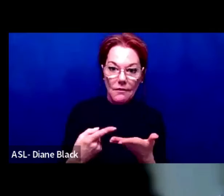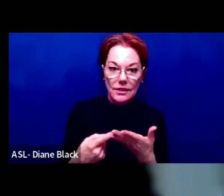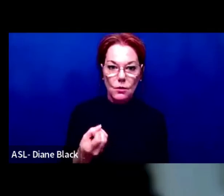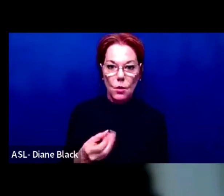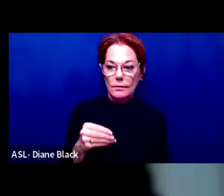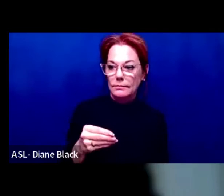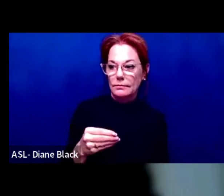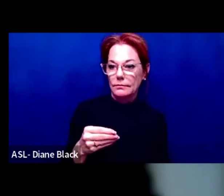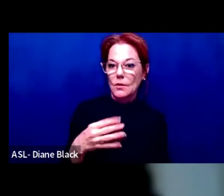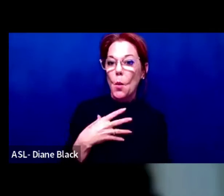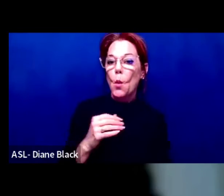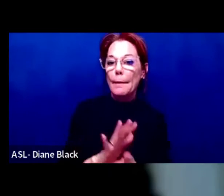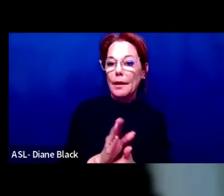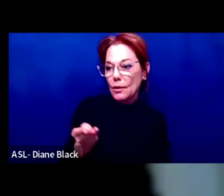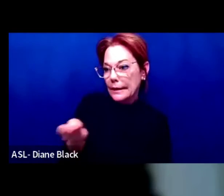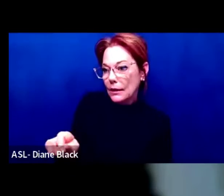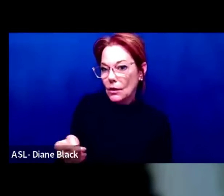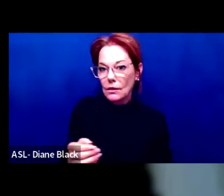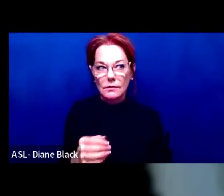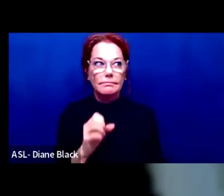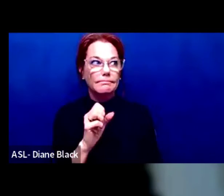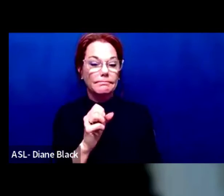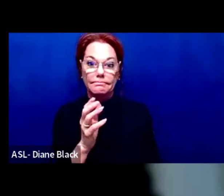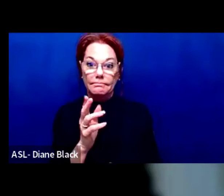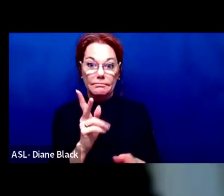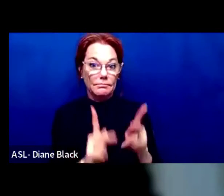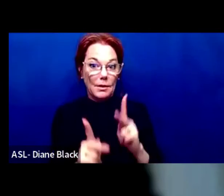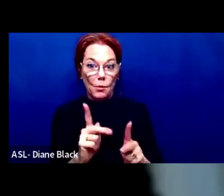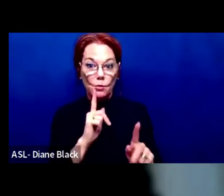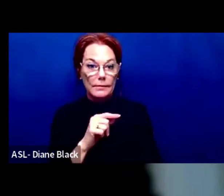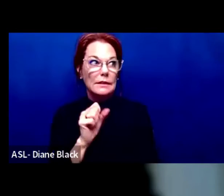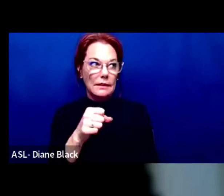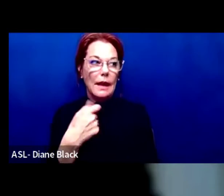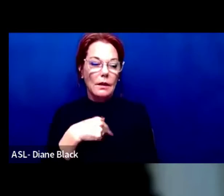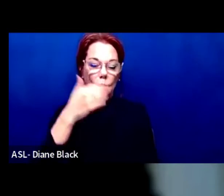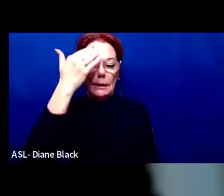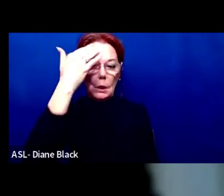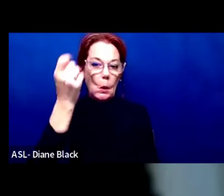know, and people were like, Yeah, we know. So that's kind of how it works with with us here in Utah.